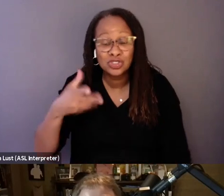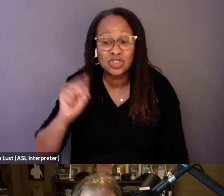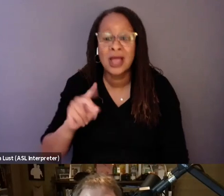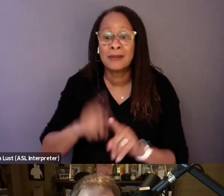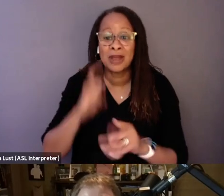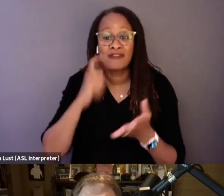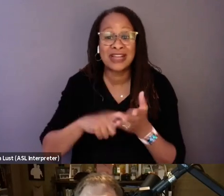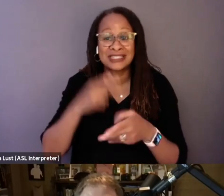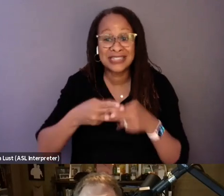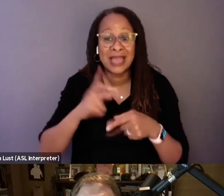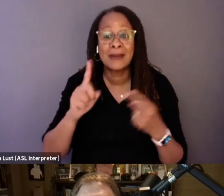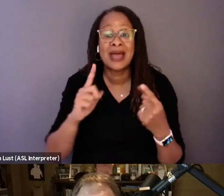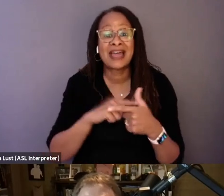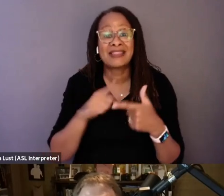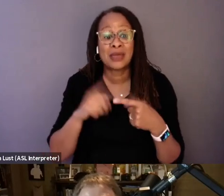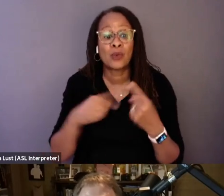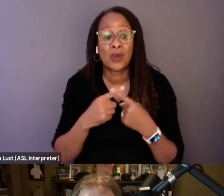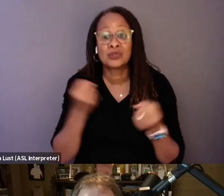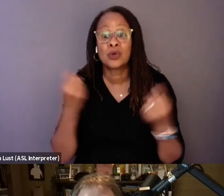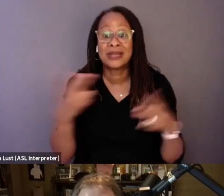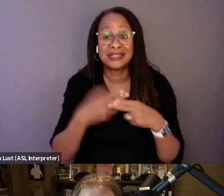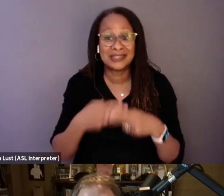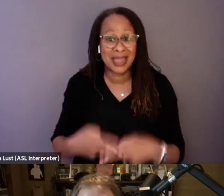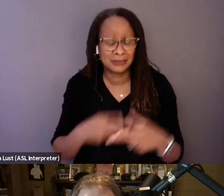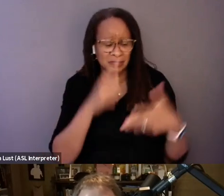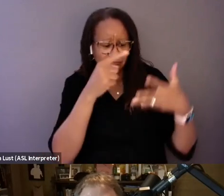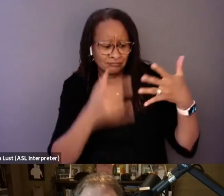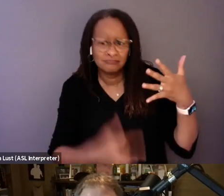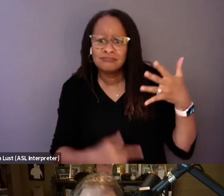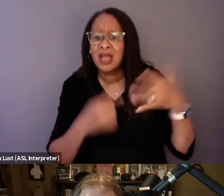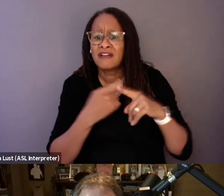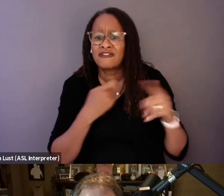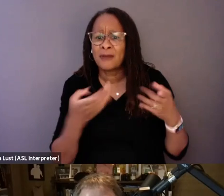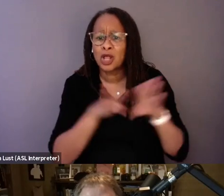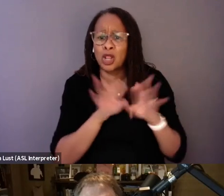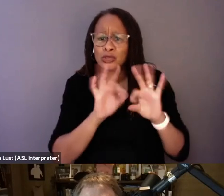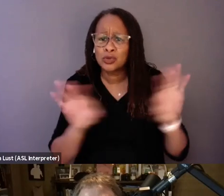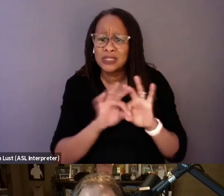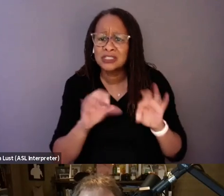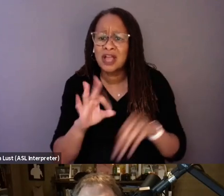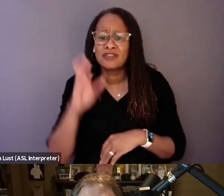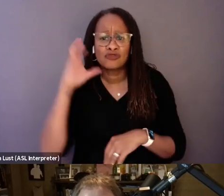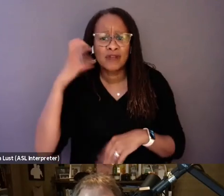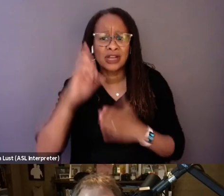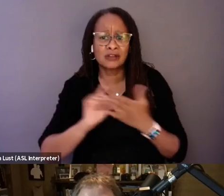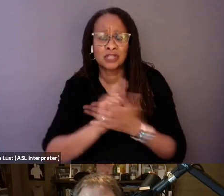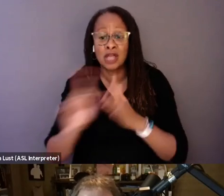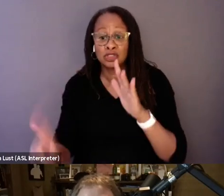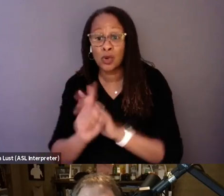and then when so many of those people whose names I recognized from the closing credits of the radio hour showed up on Saturday Night Live